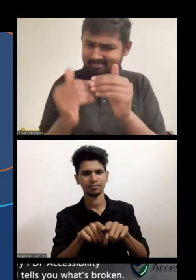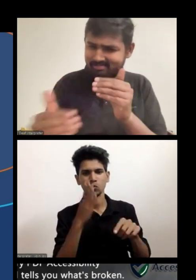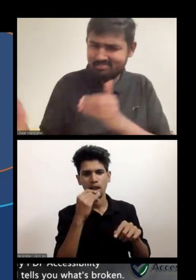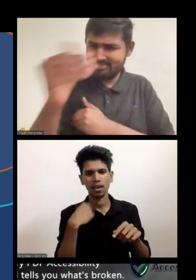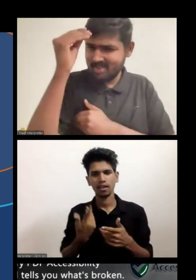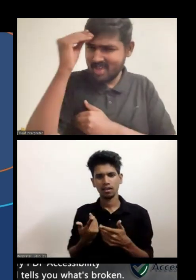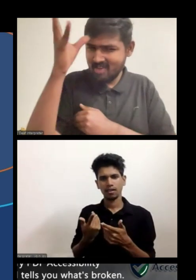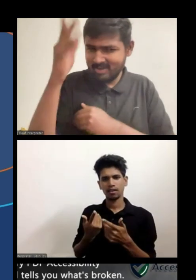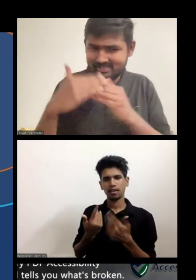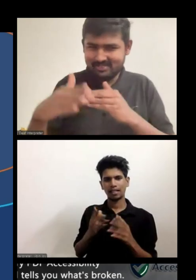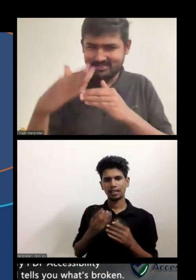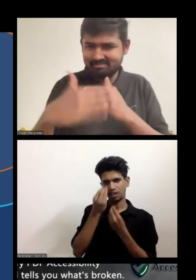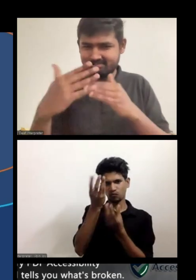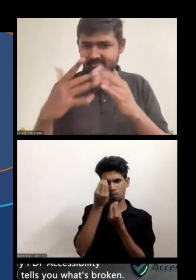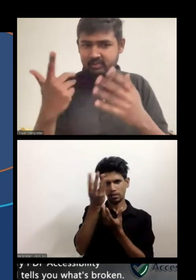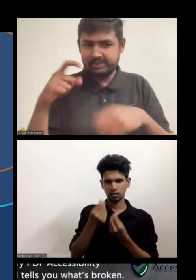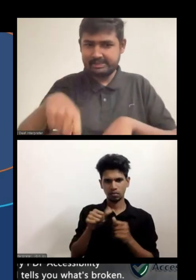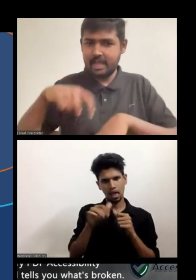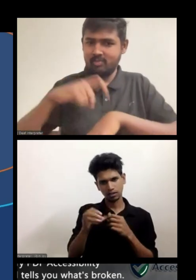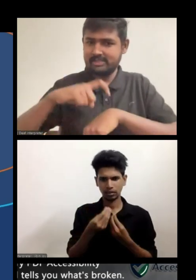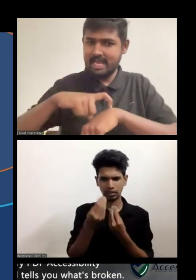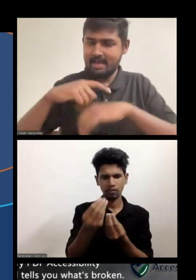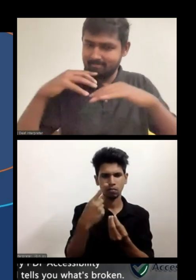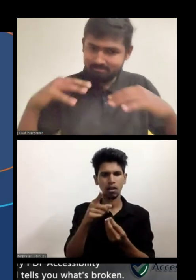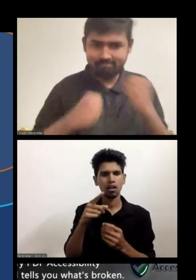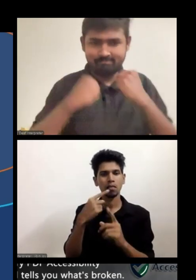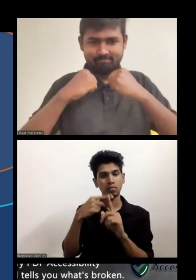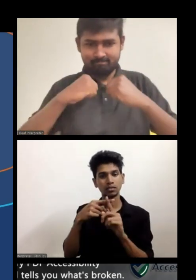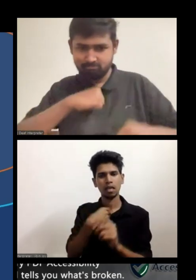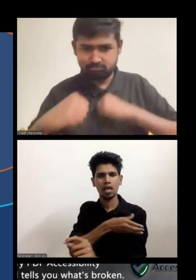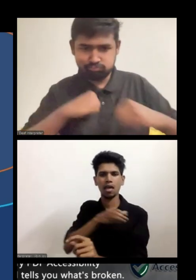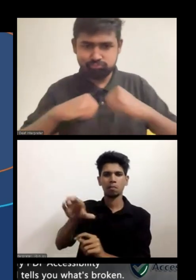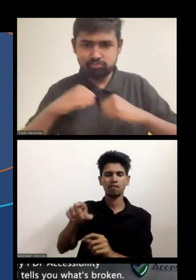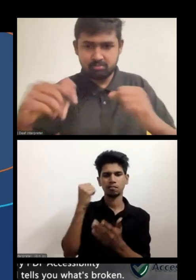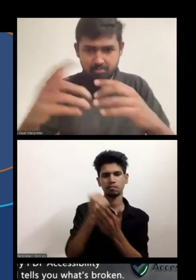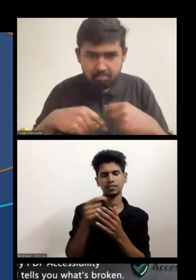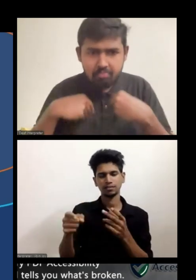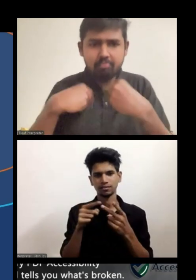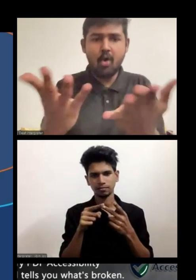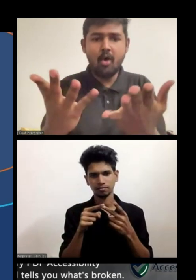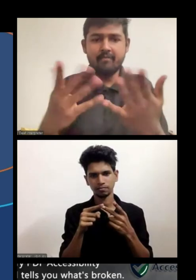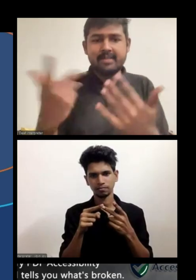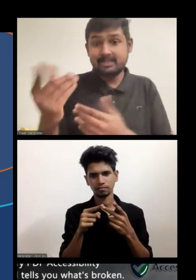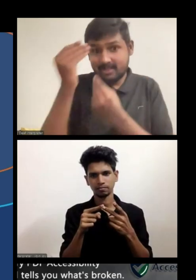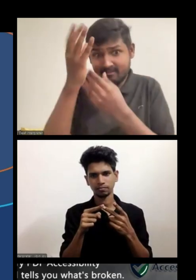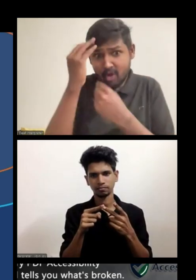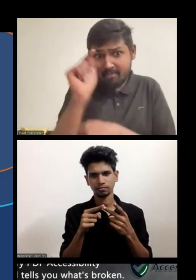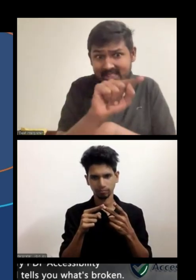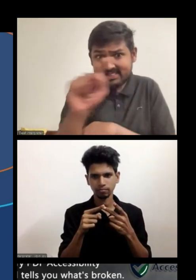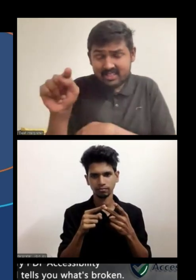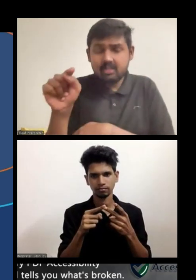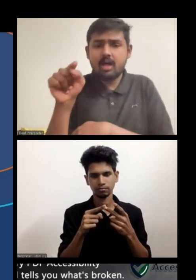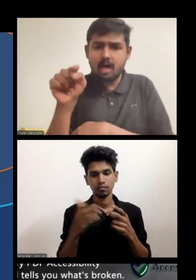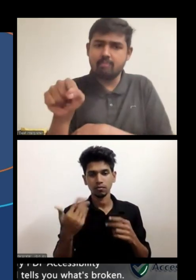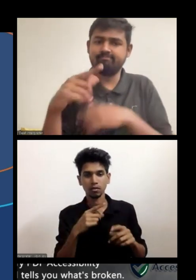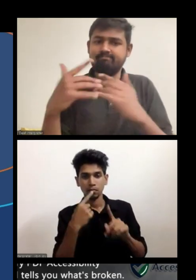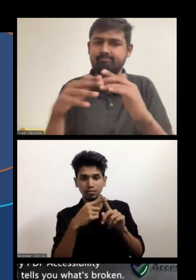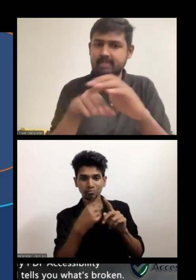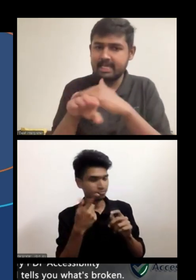So we should go like this to increase the awareness and to increase accessibility related to